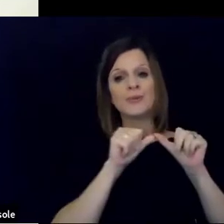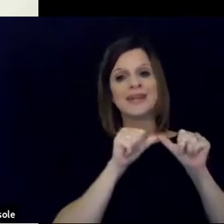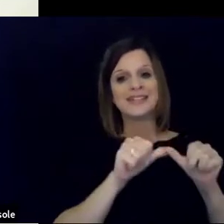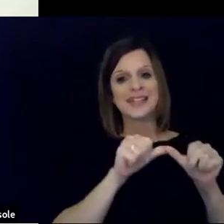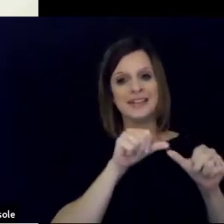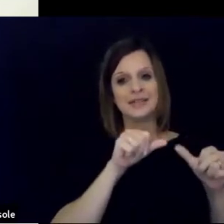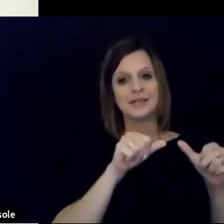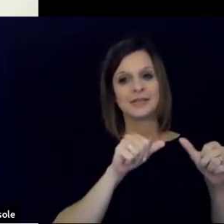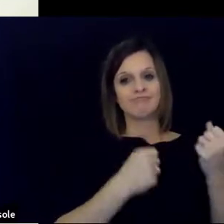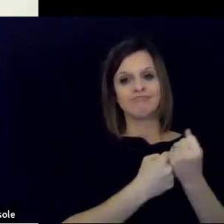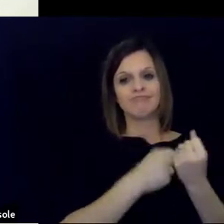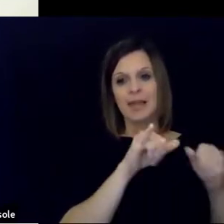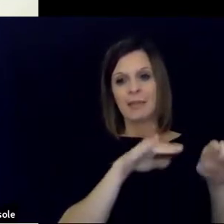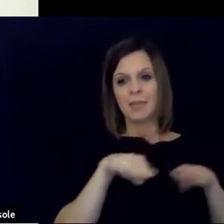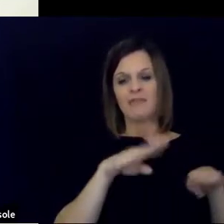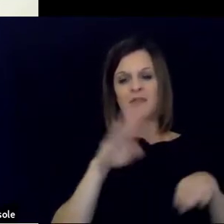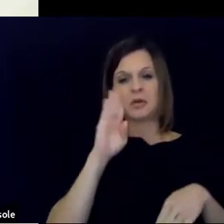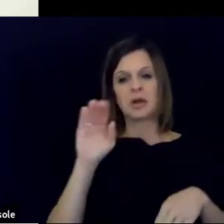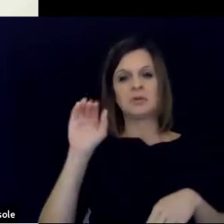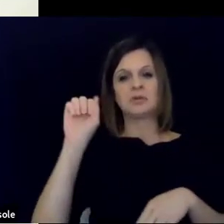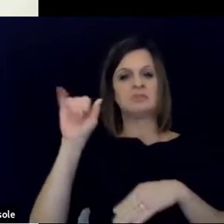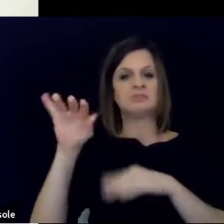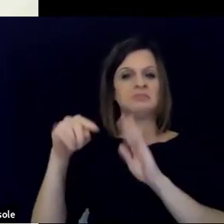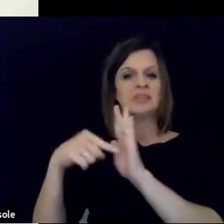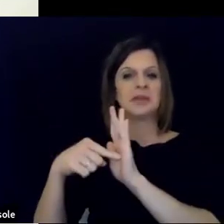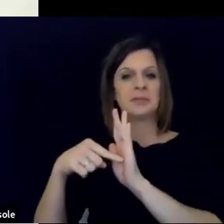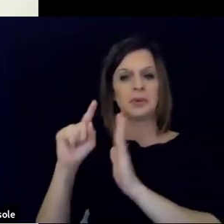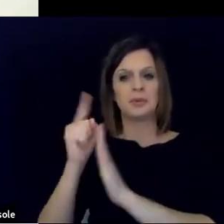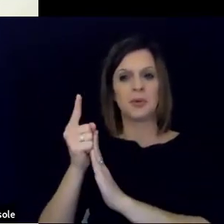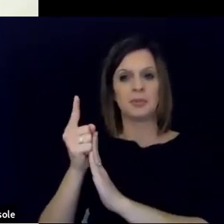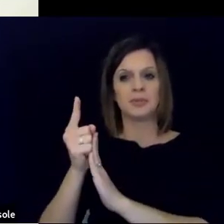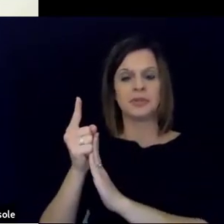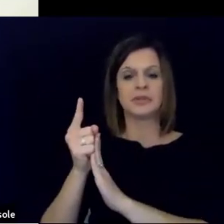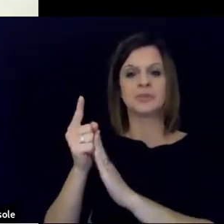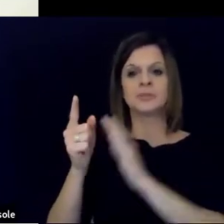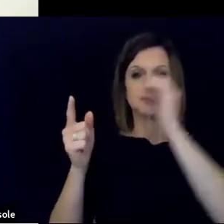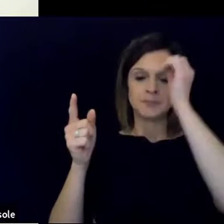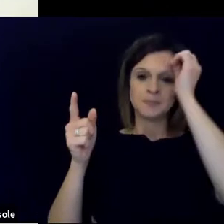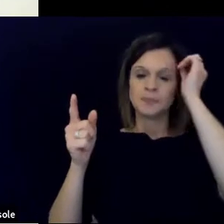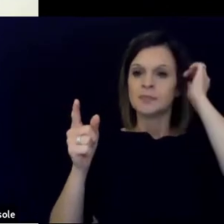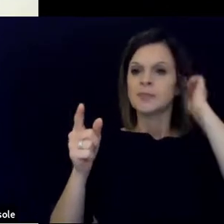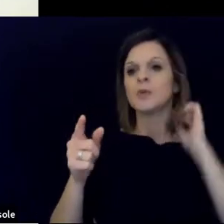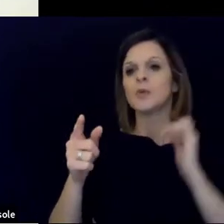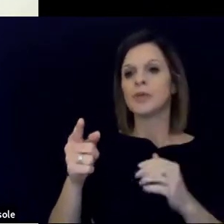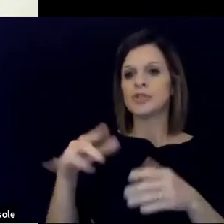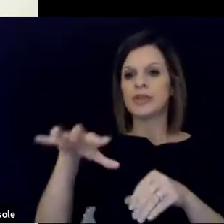I'll give you an example in a moment of that, which is pulling buttons out, which I can explain,